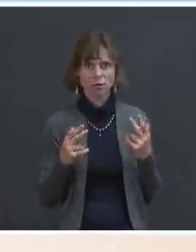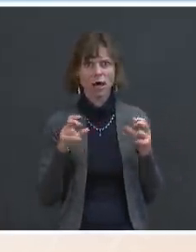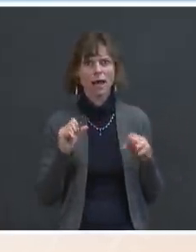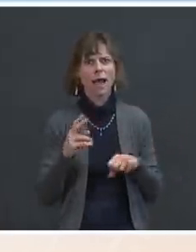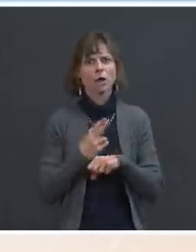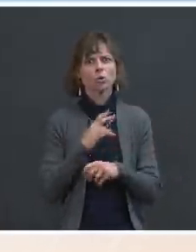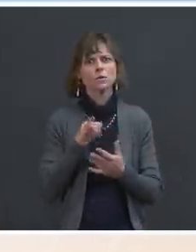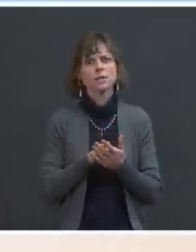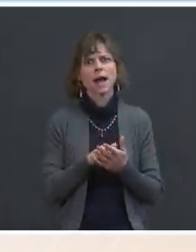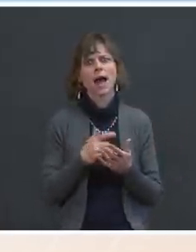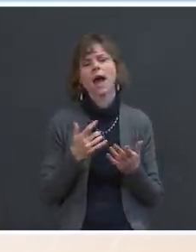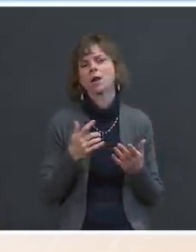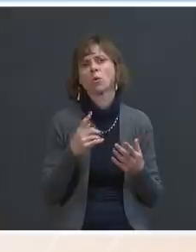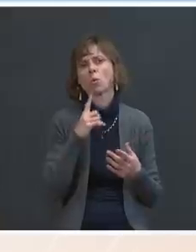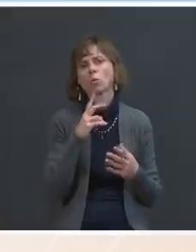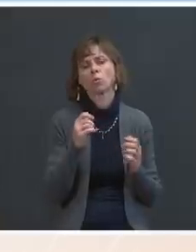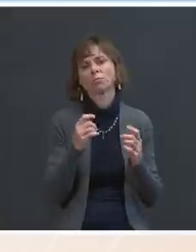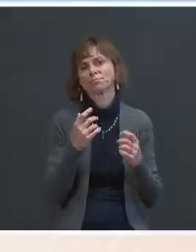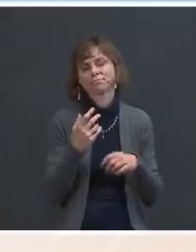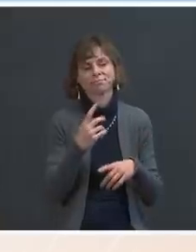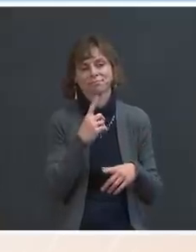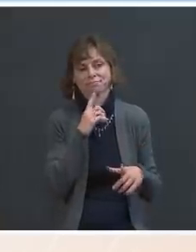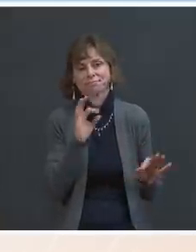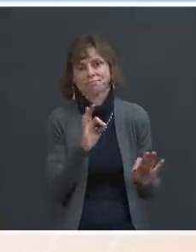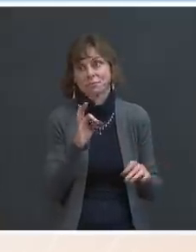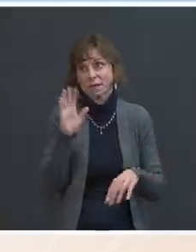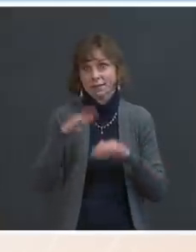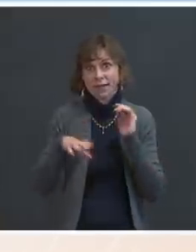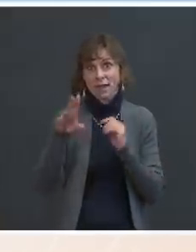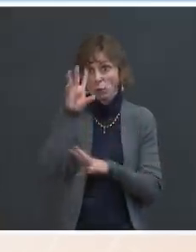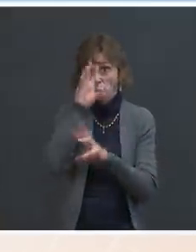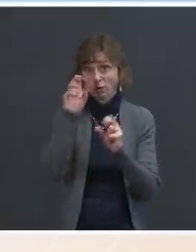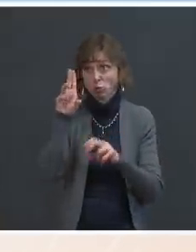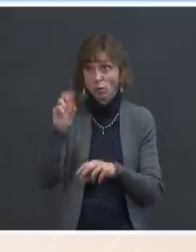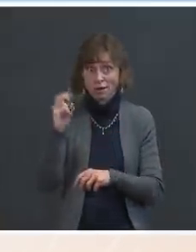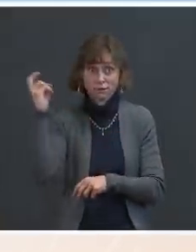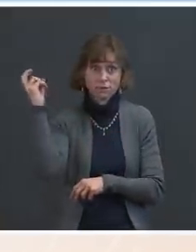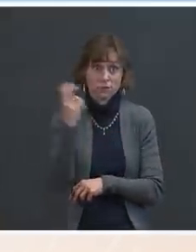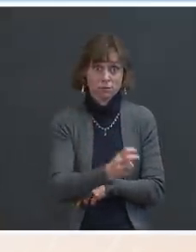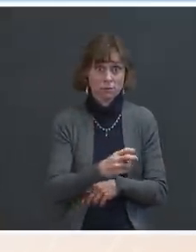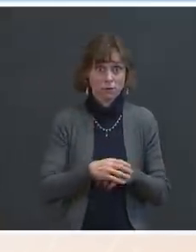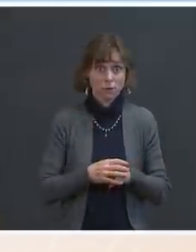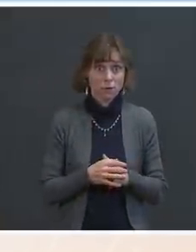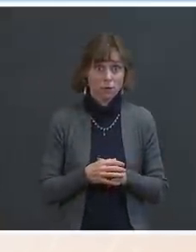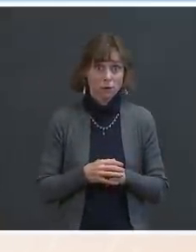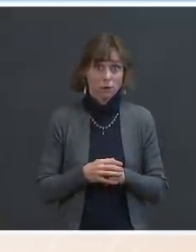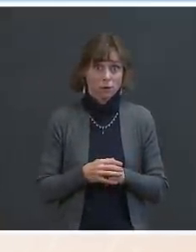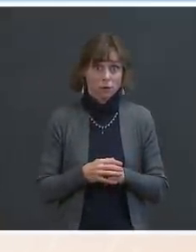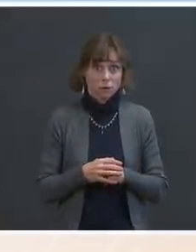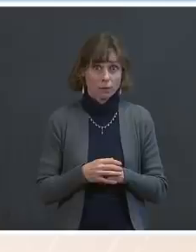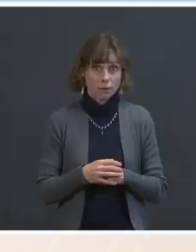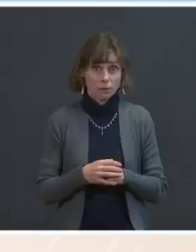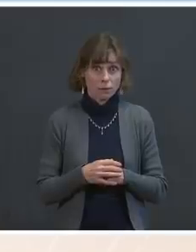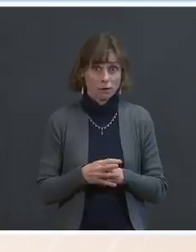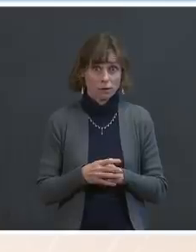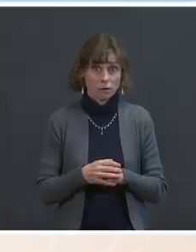than the President of the United States traveling, but I don't have anything to preview in terms of a trip. The Press: And earlier, you said you're going to -- or the President is going to pick someone to,